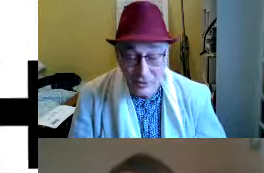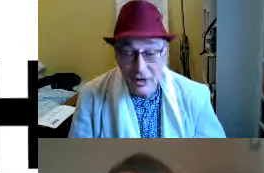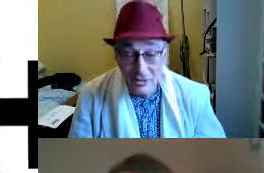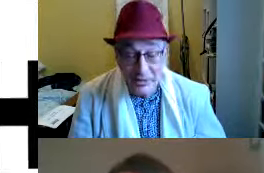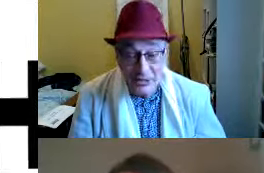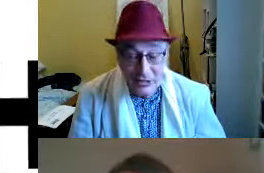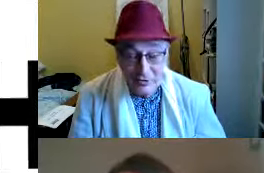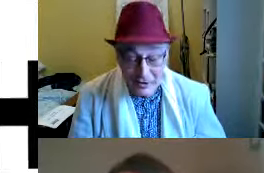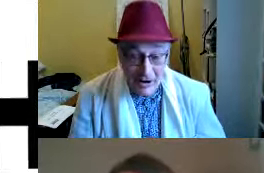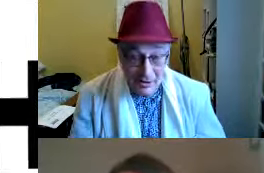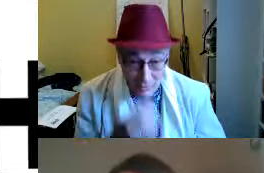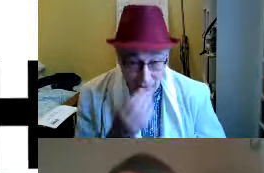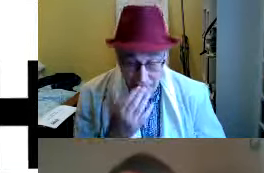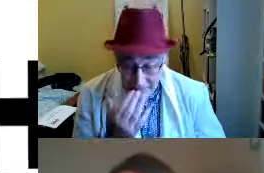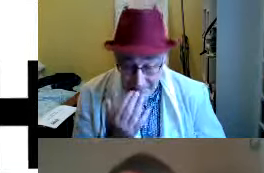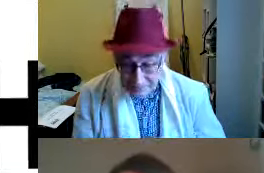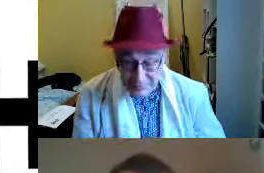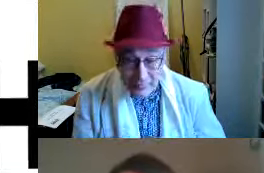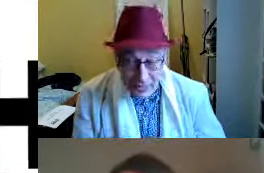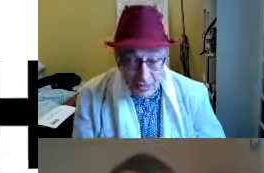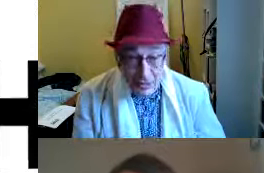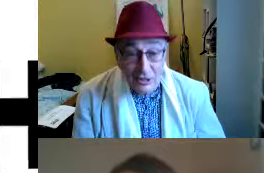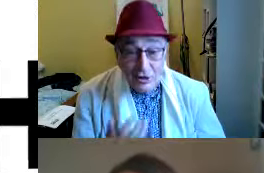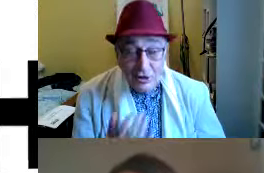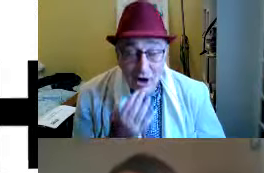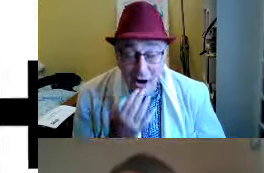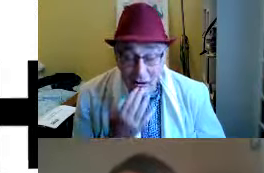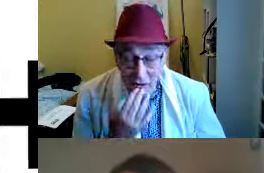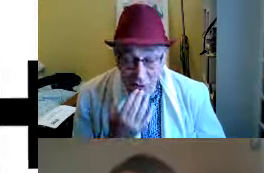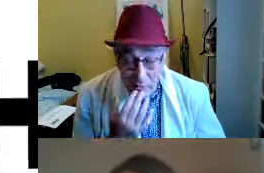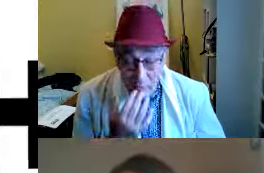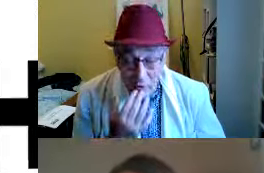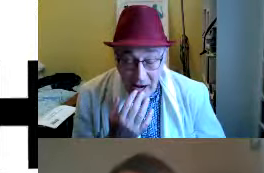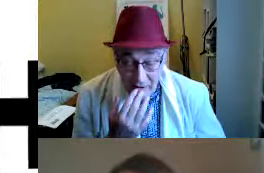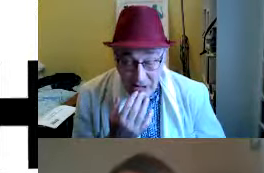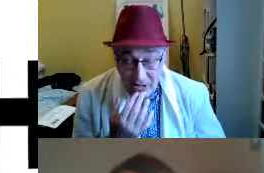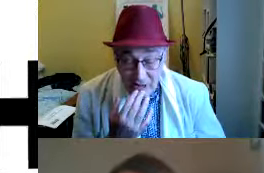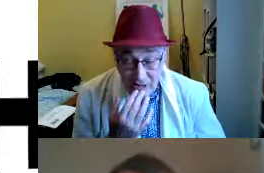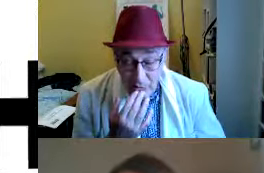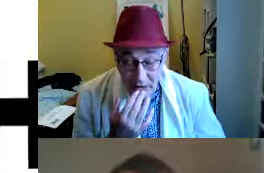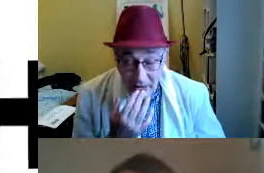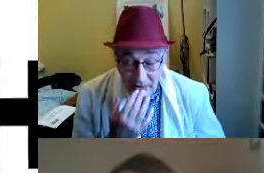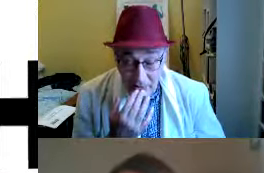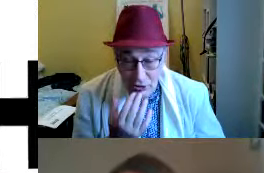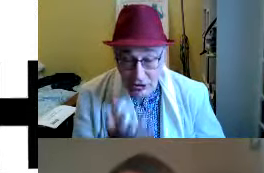color pictures of artwork so colin will have as the editor will have will shape